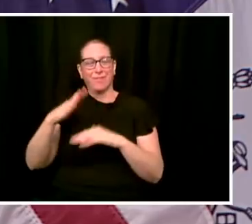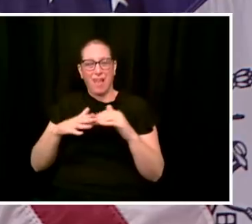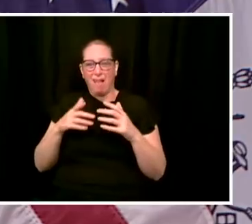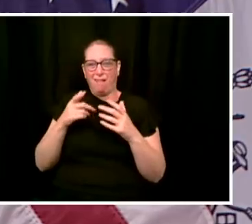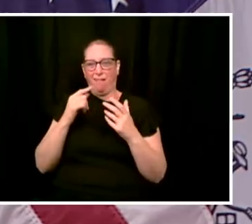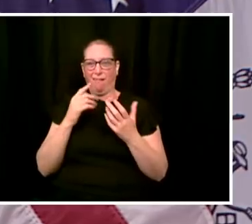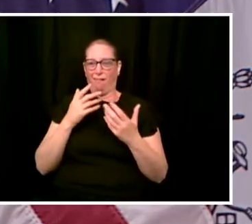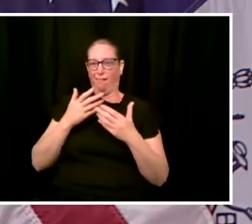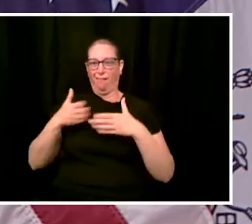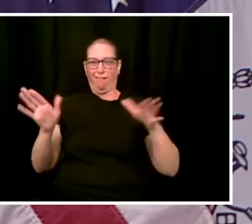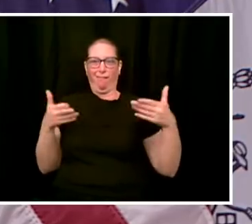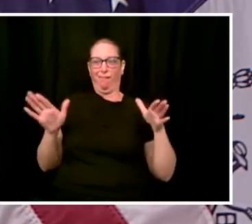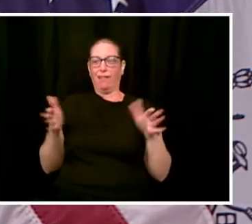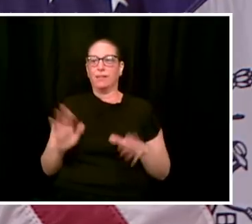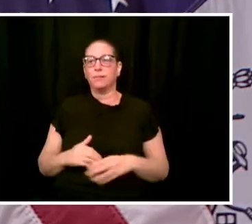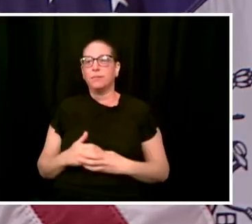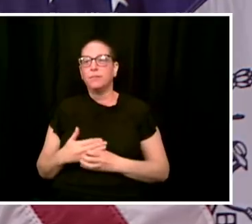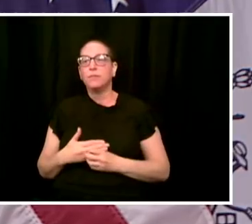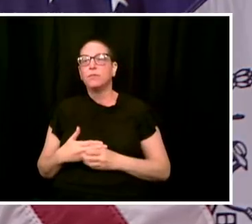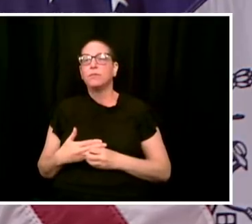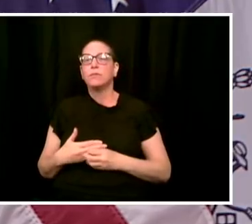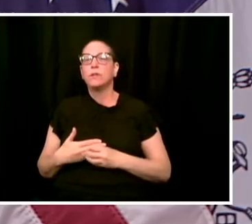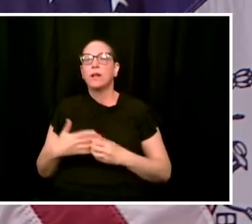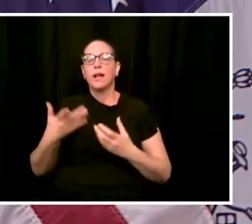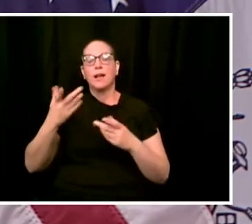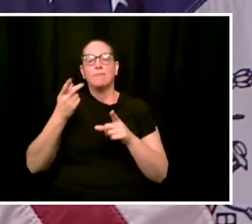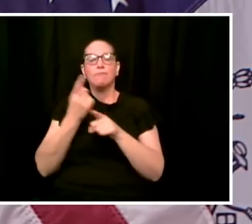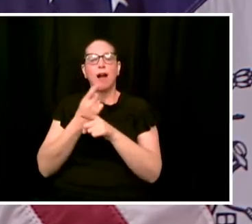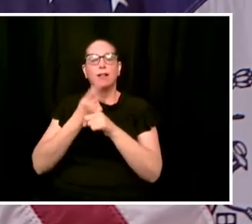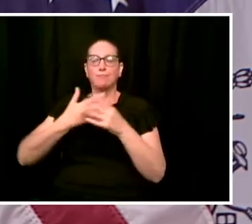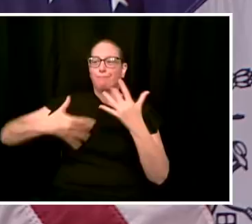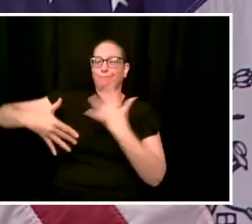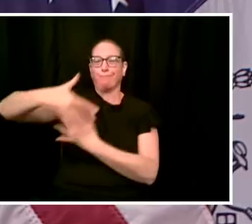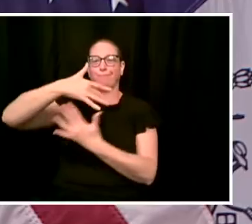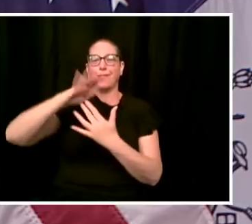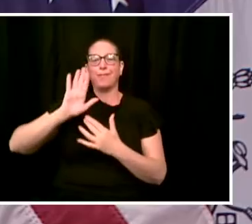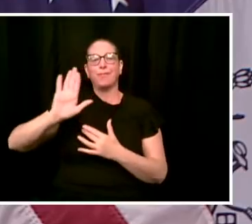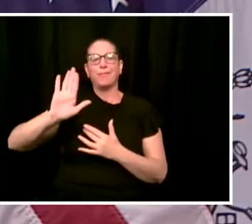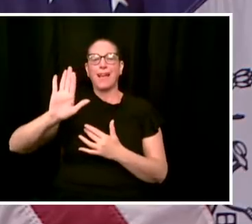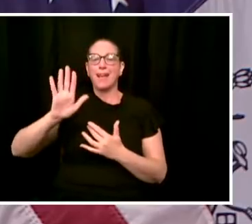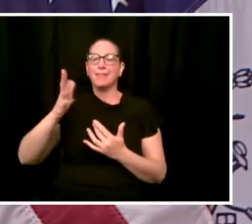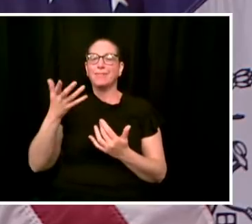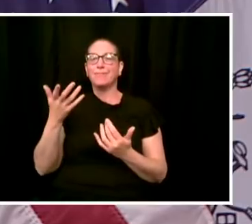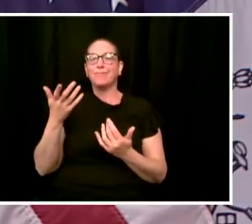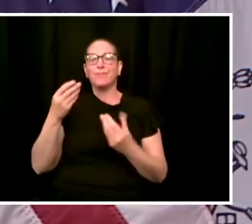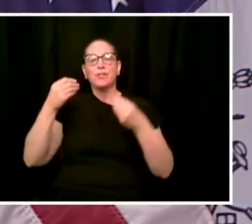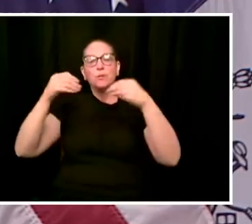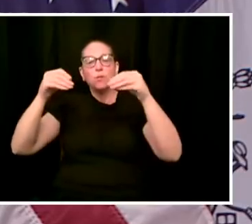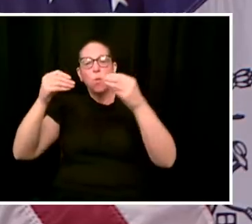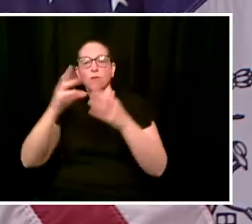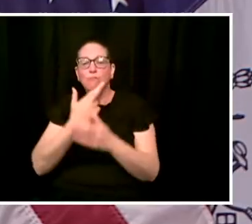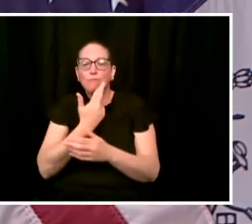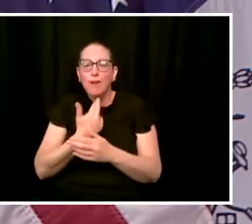TO BE ABLE TO CREATE, YOU KNOW, THE AT MOST FEAR